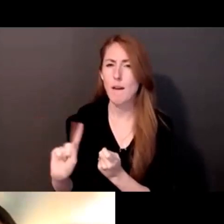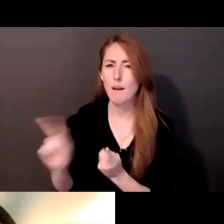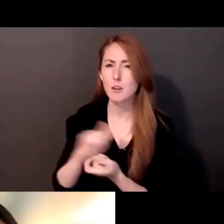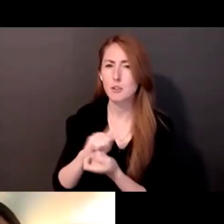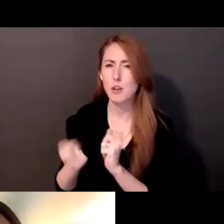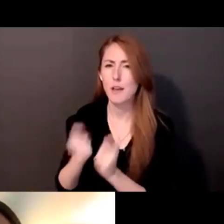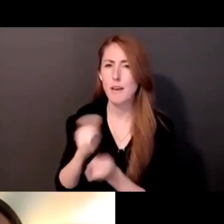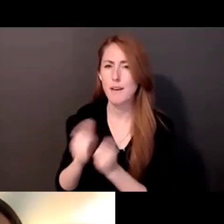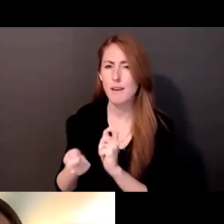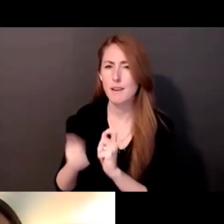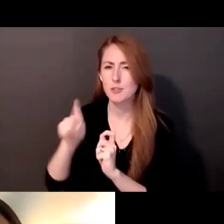So that was our process.